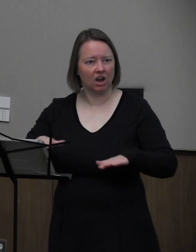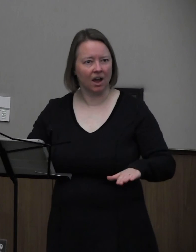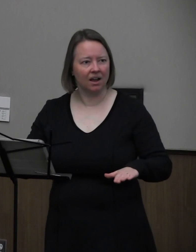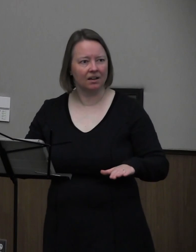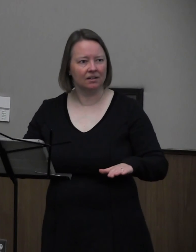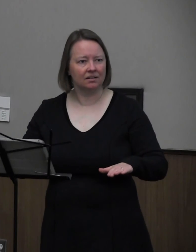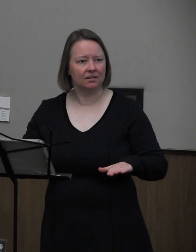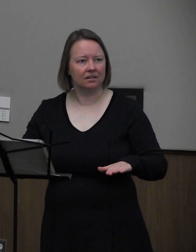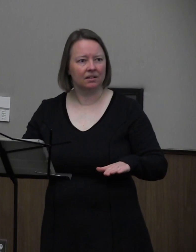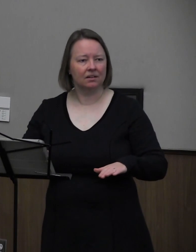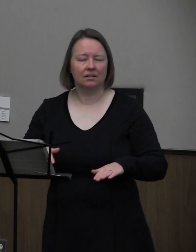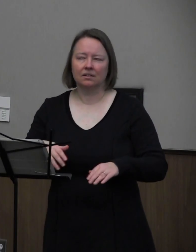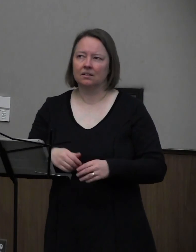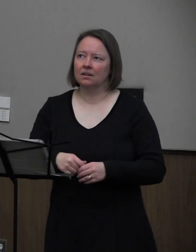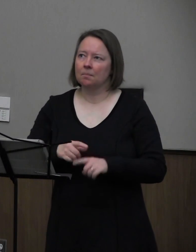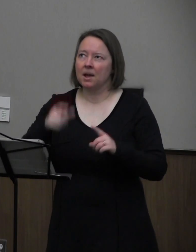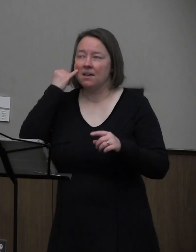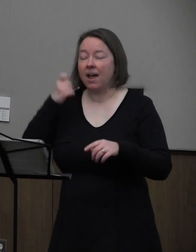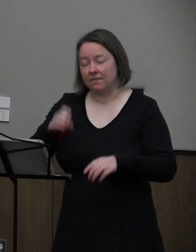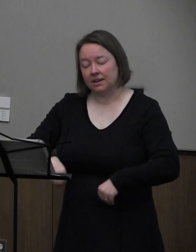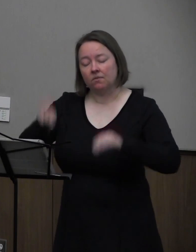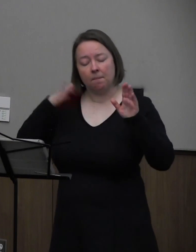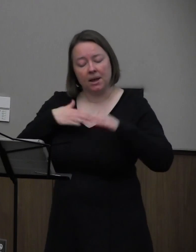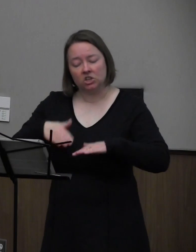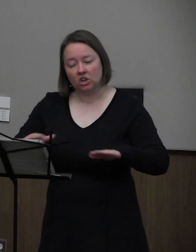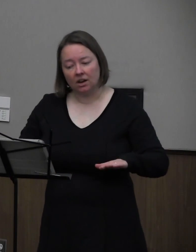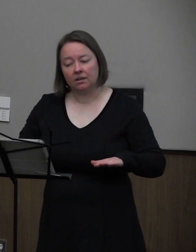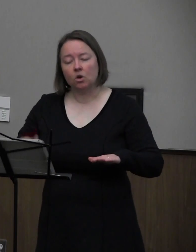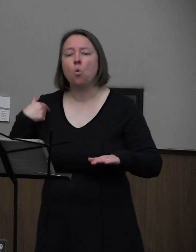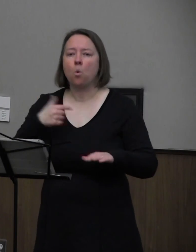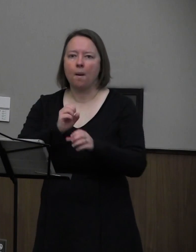But, by golly, if I have to give her up, we're going to make it count."